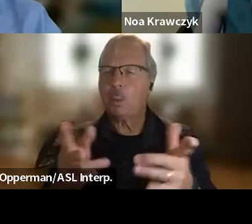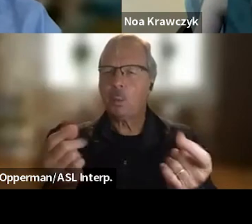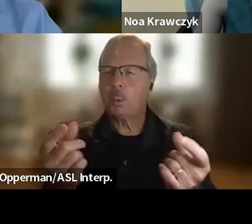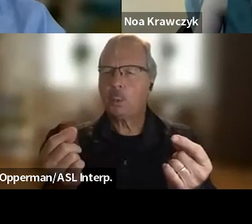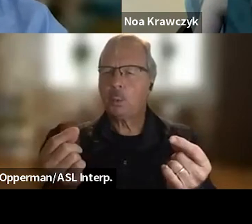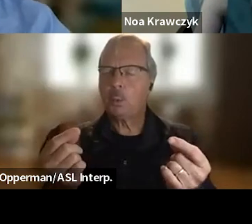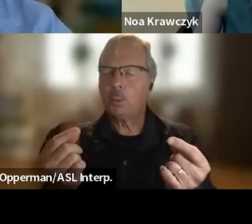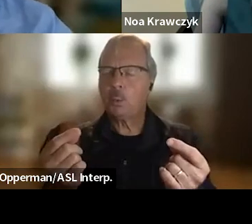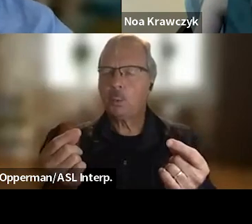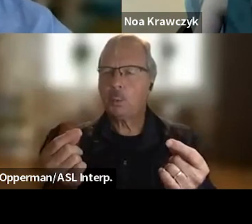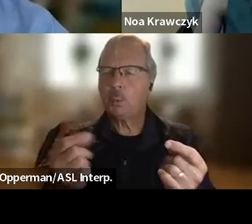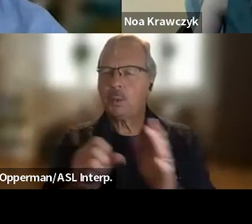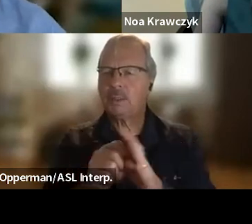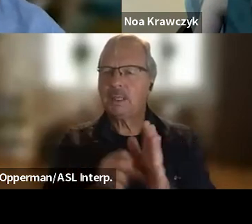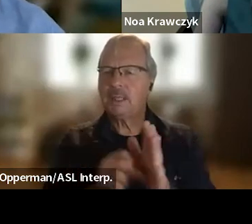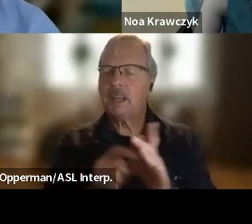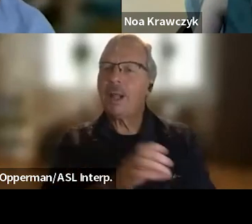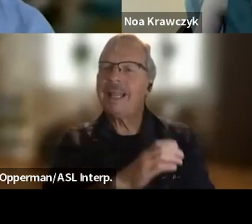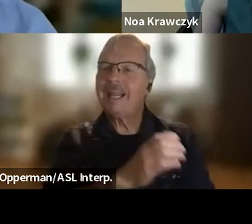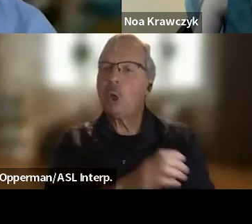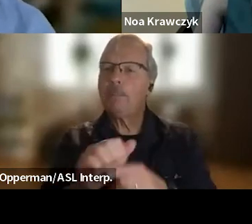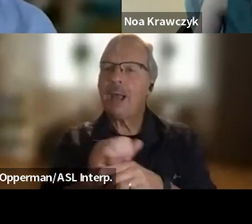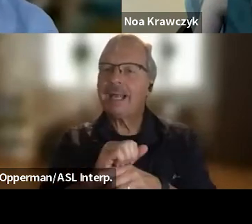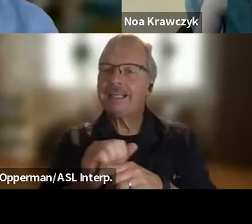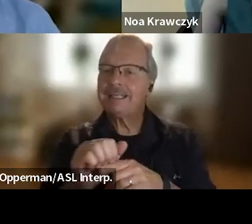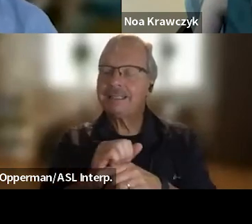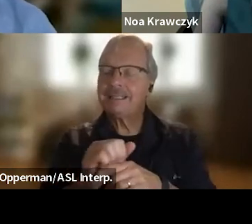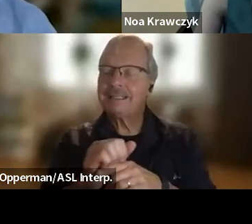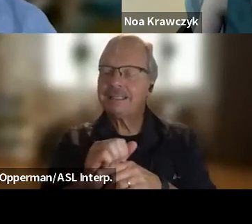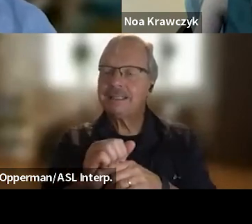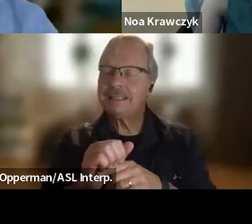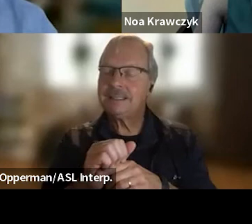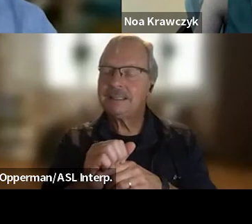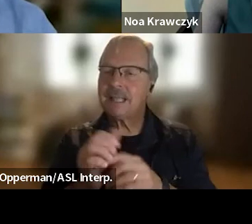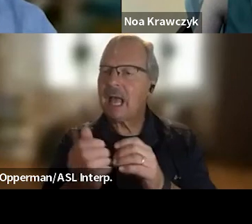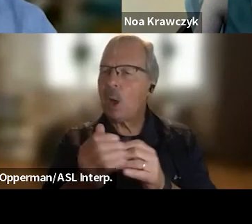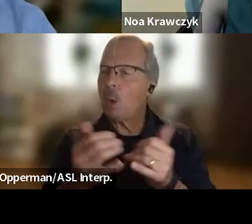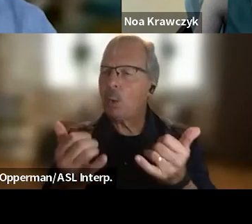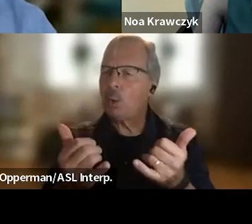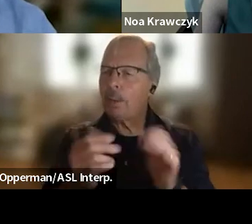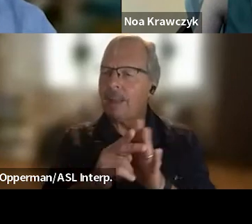A question about clinical practice, and like how the current policies and procedures